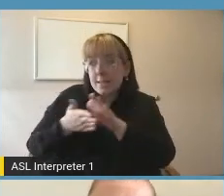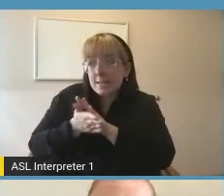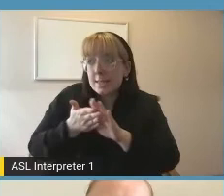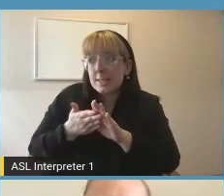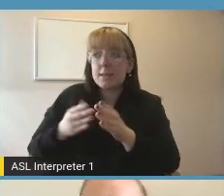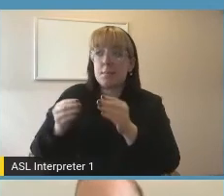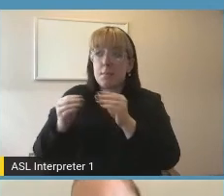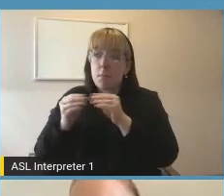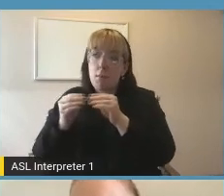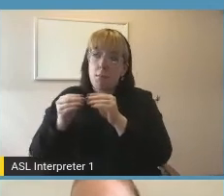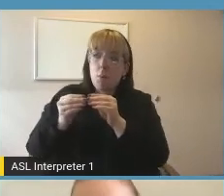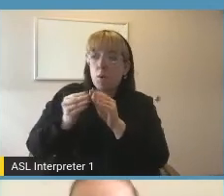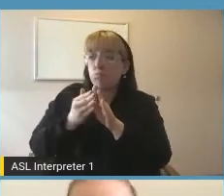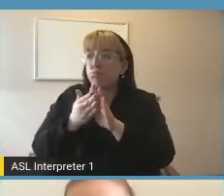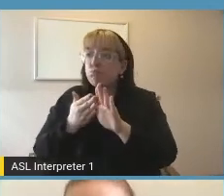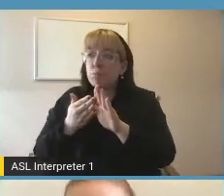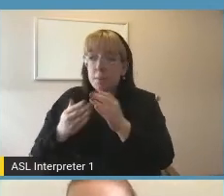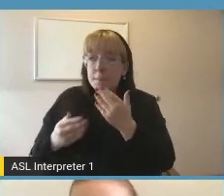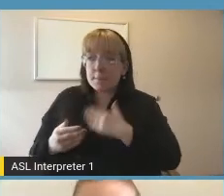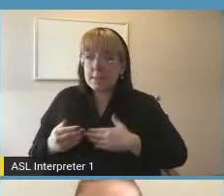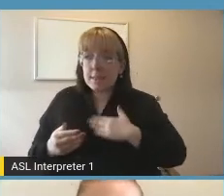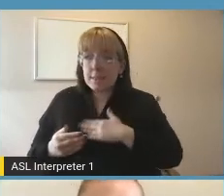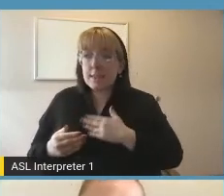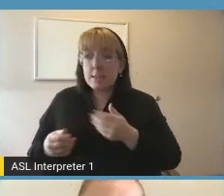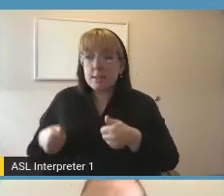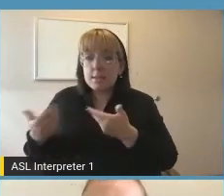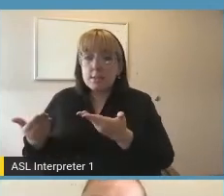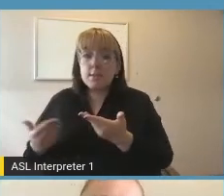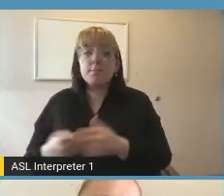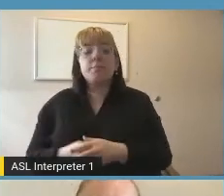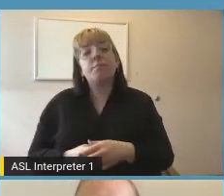you want. So I work with the Smithsonian archives of American Art and they put together their